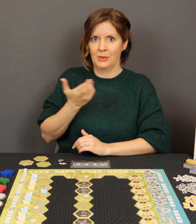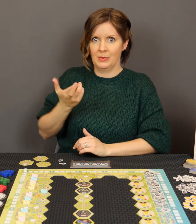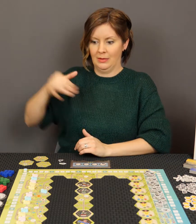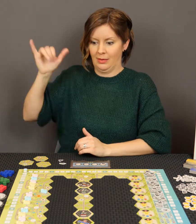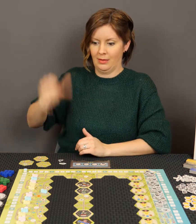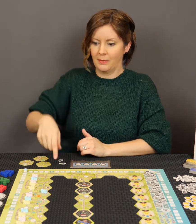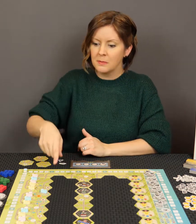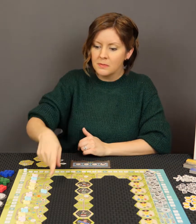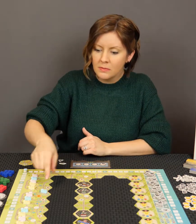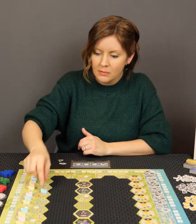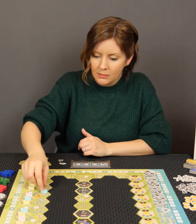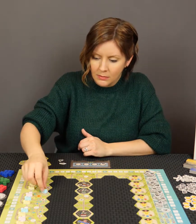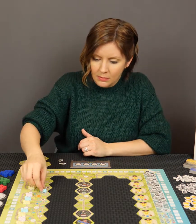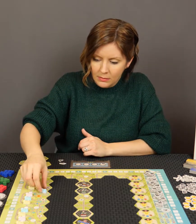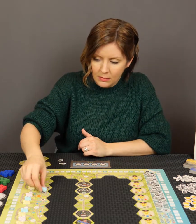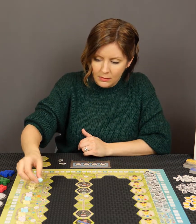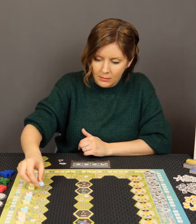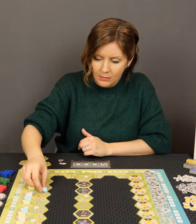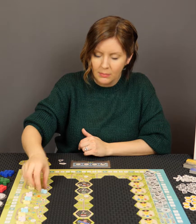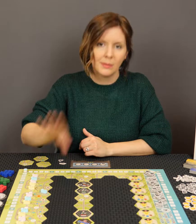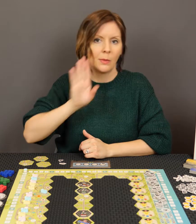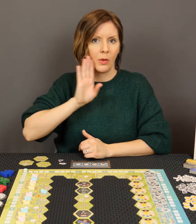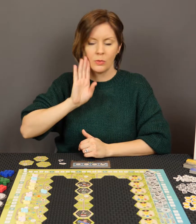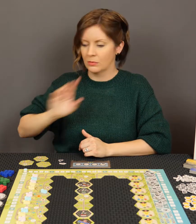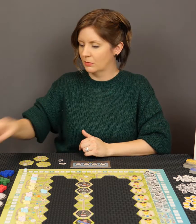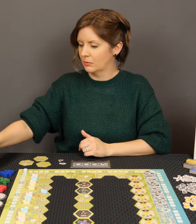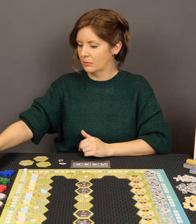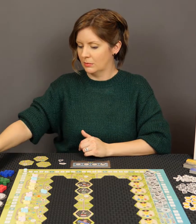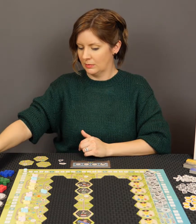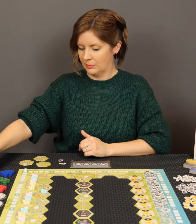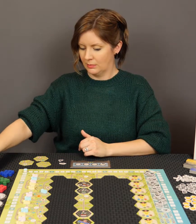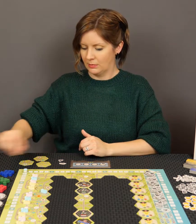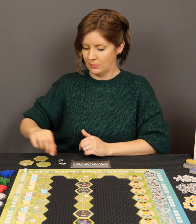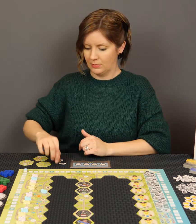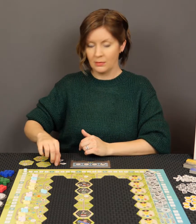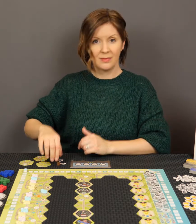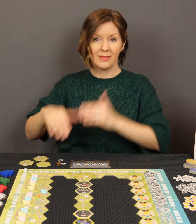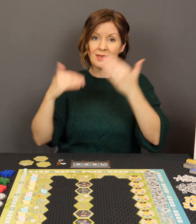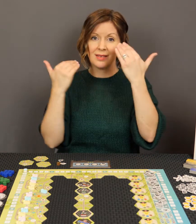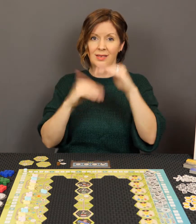So once I stop I can earn that resource that I landed on, in this case is brown.